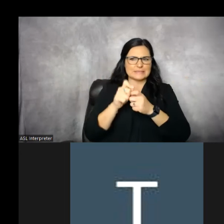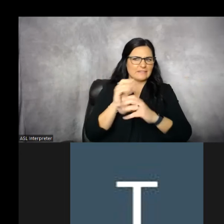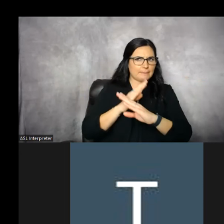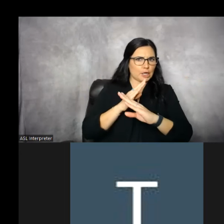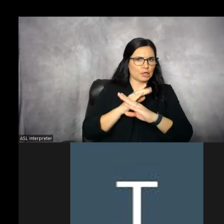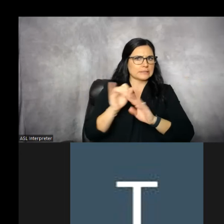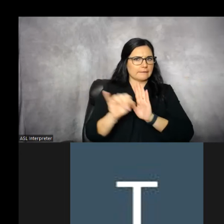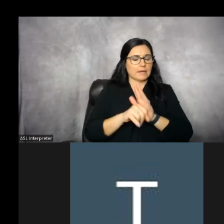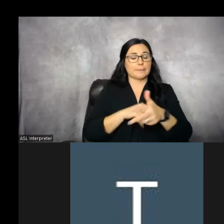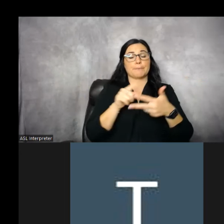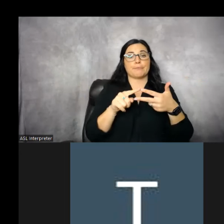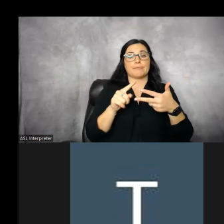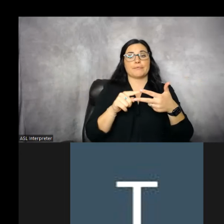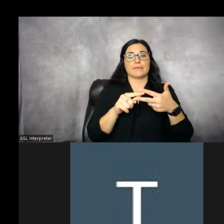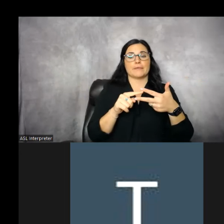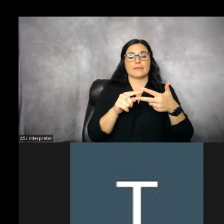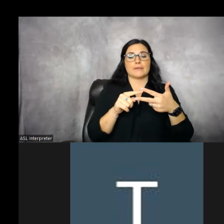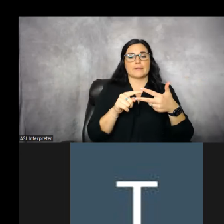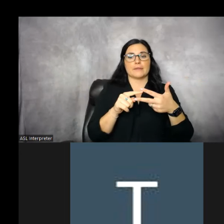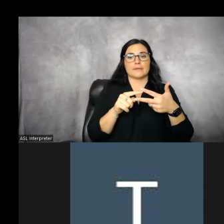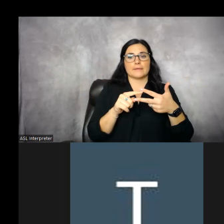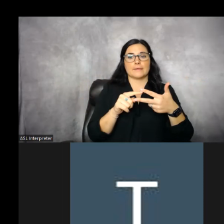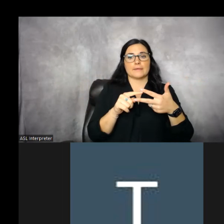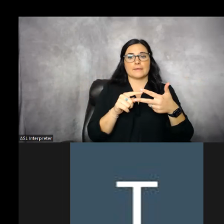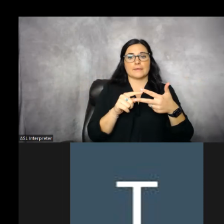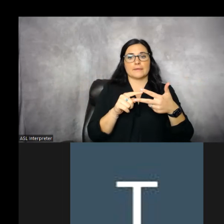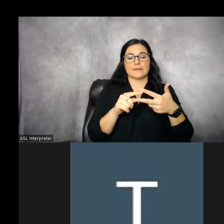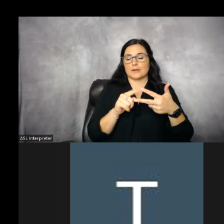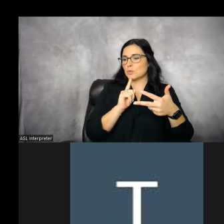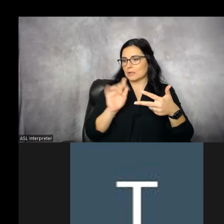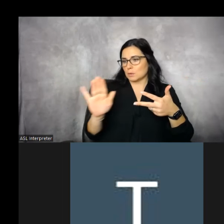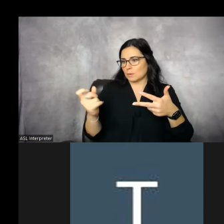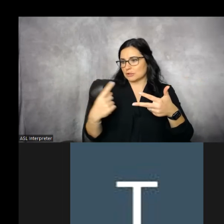Two is, and this part of what you asked, is collaborating